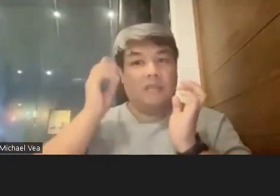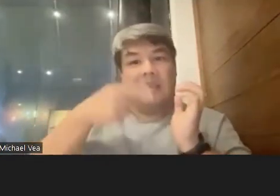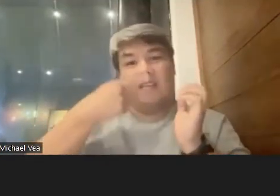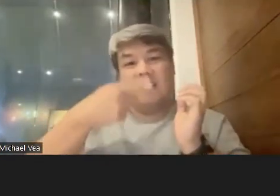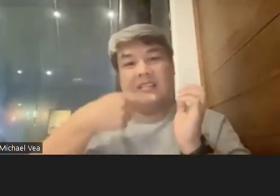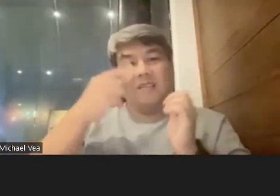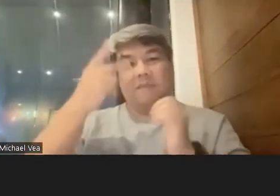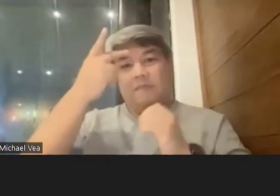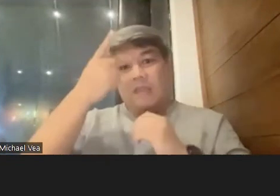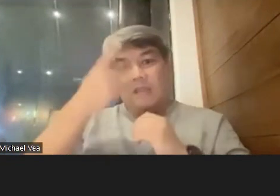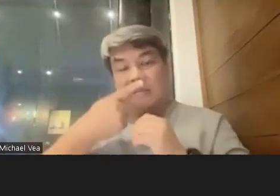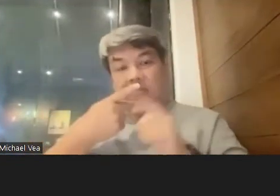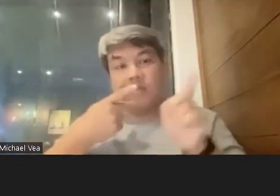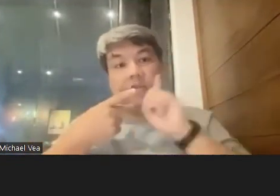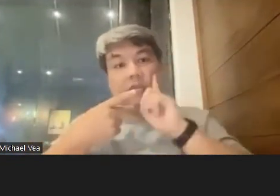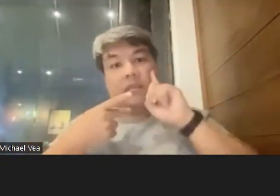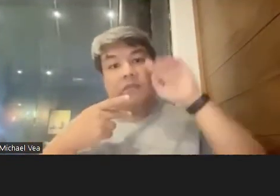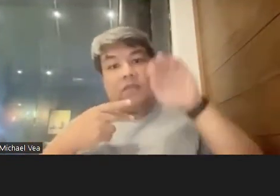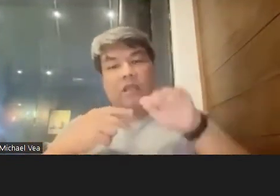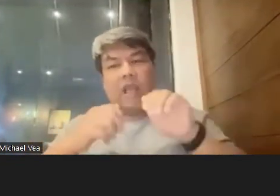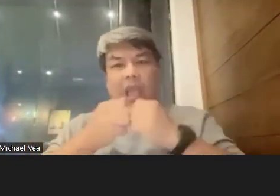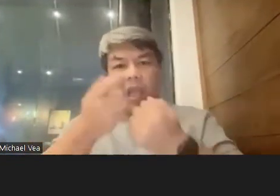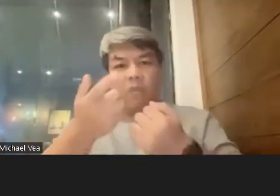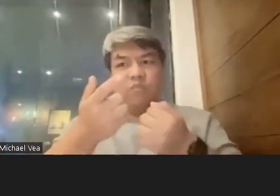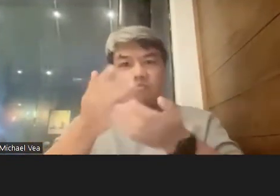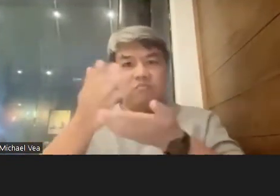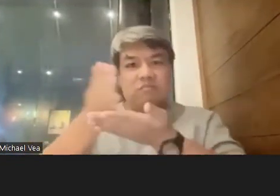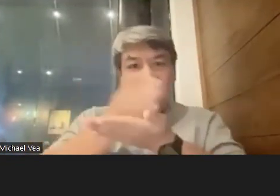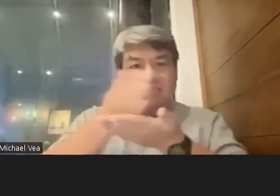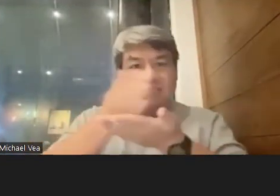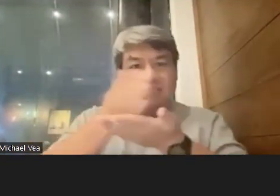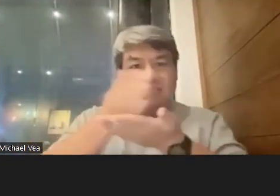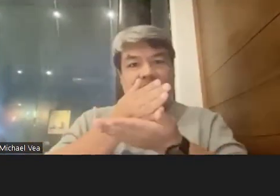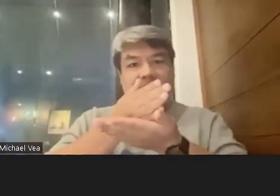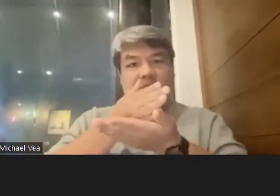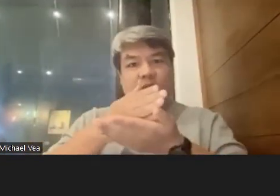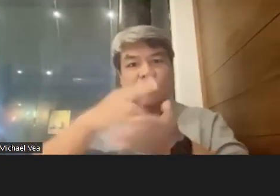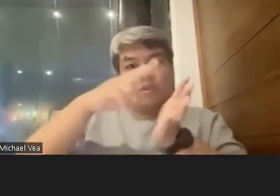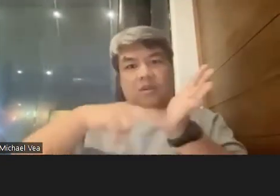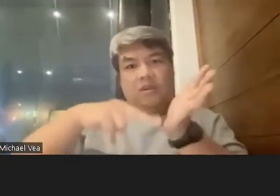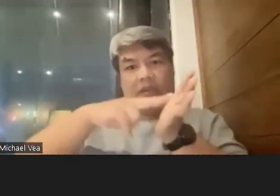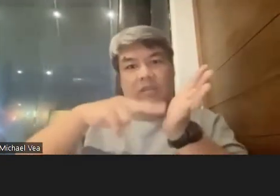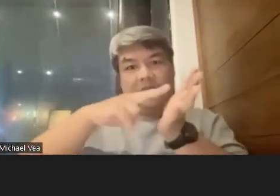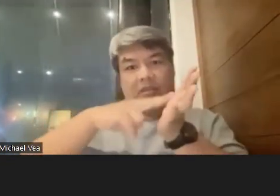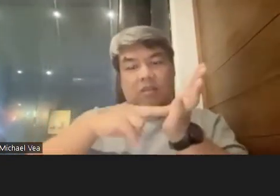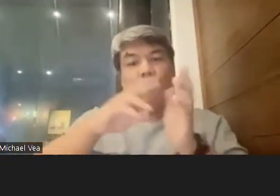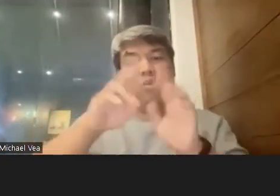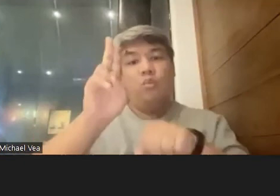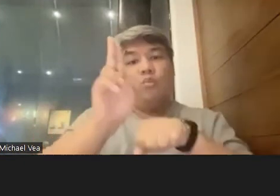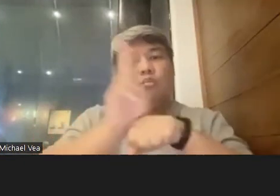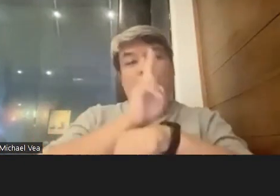meaning the parents who are often hearing, who have deaf children who do not hear,